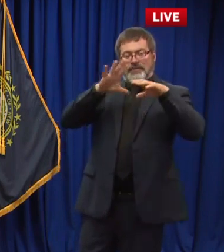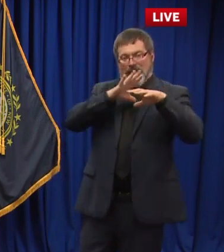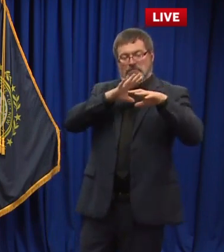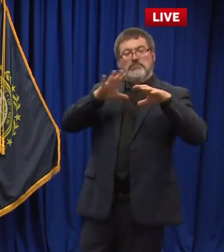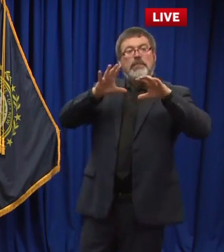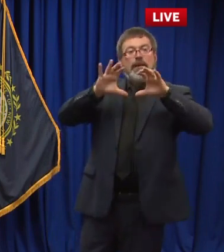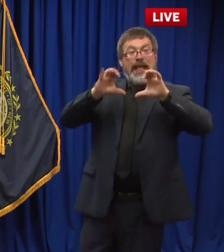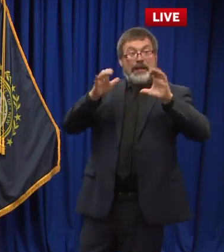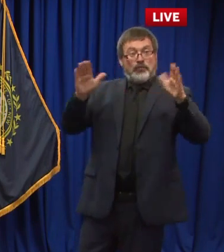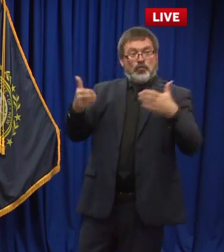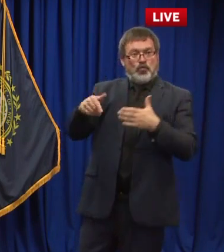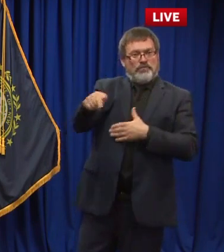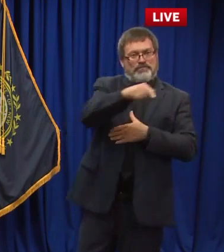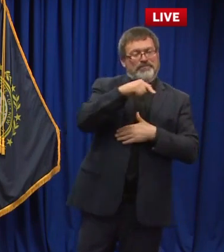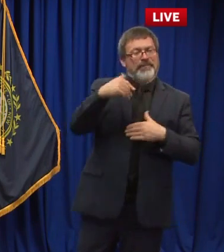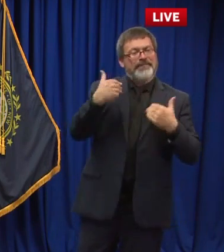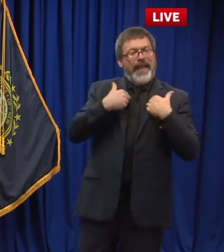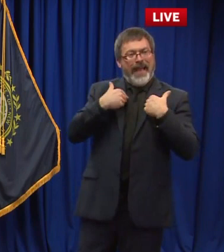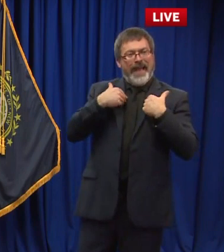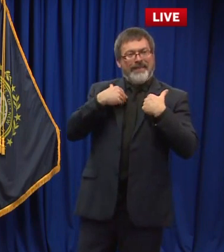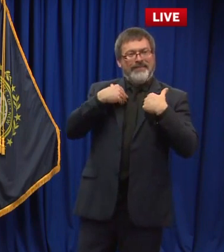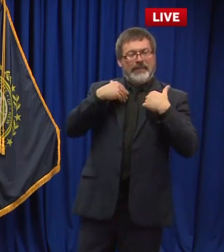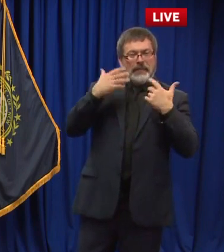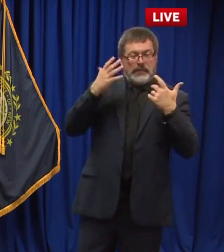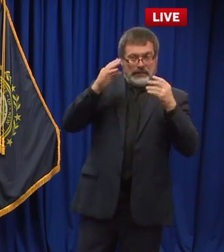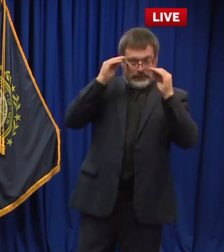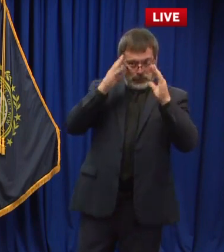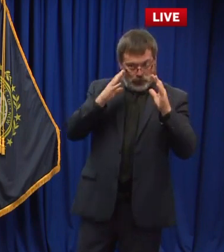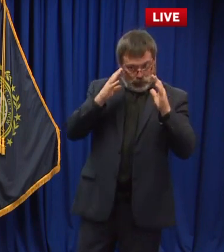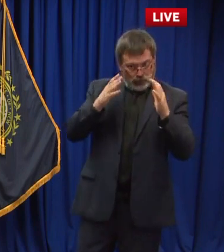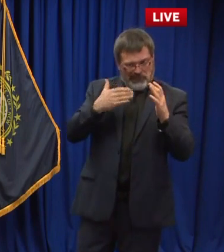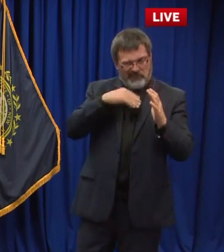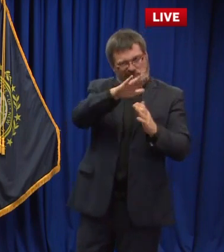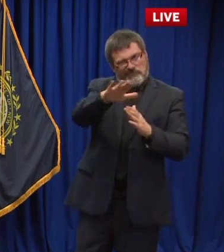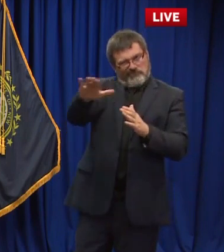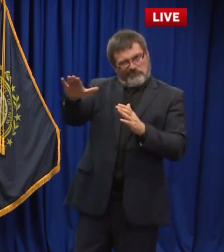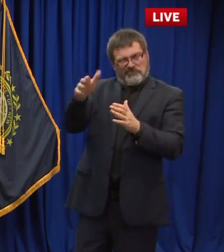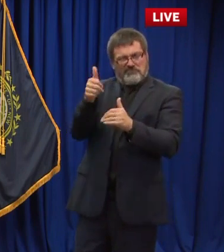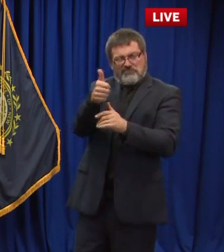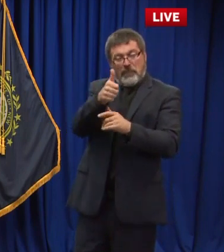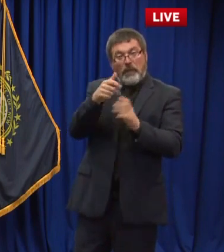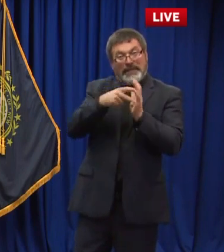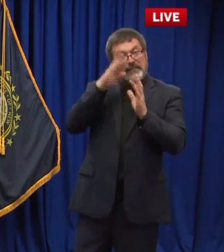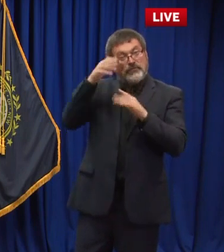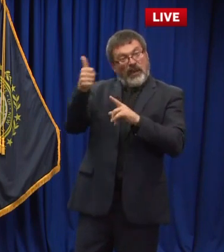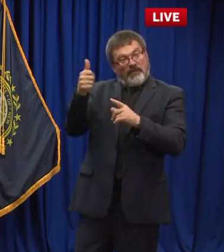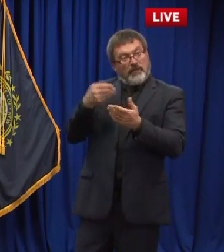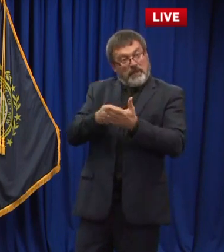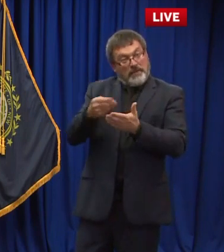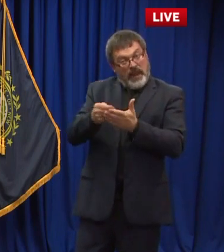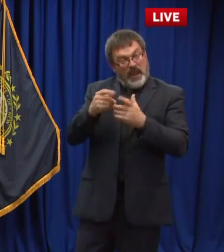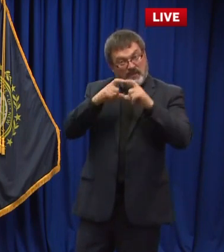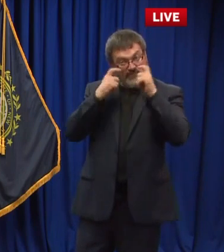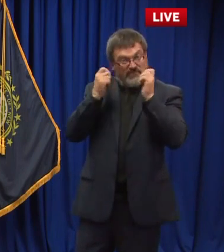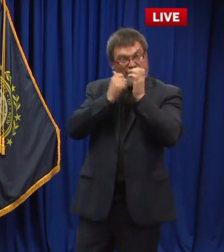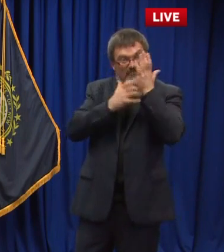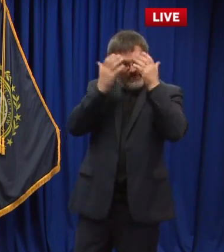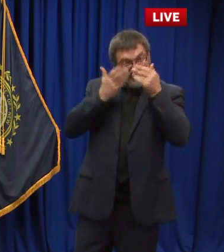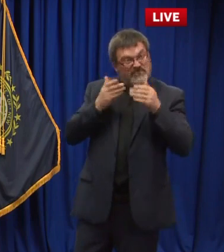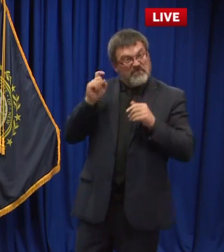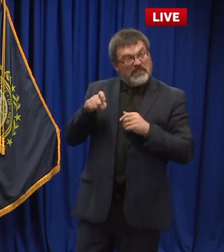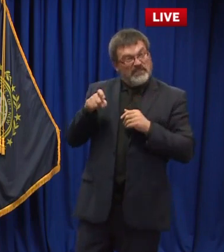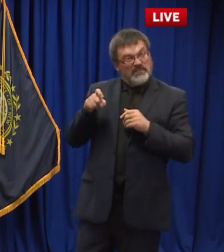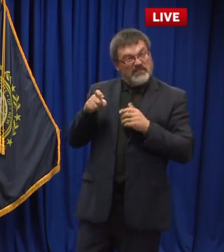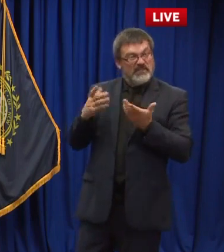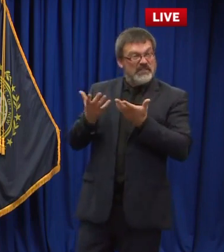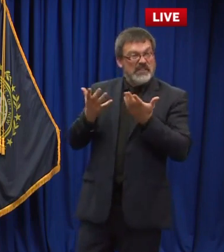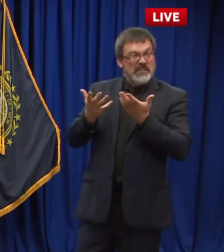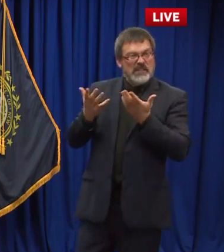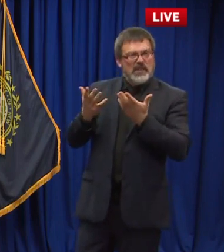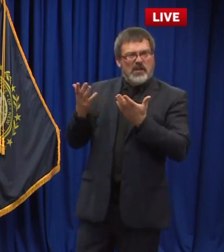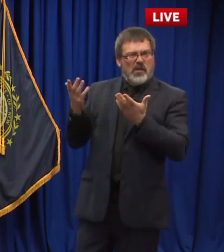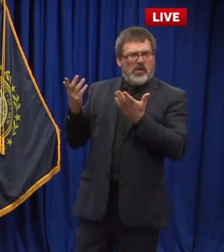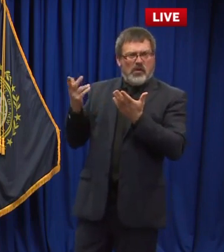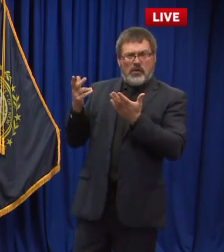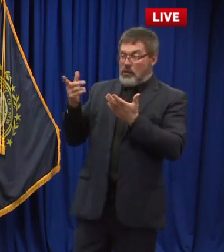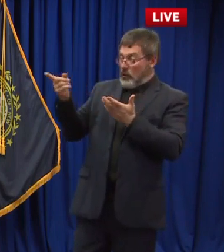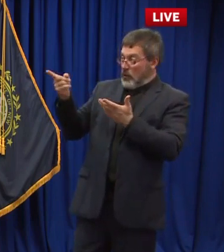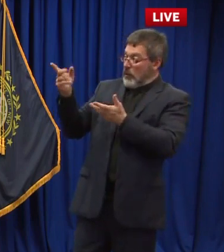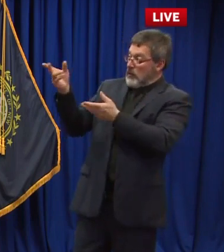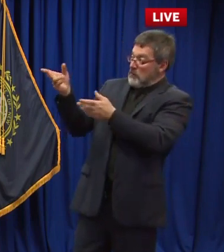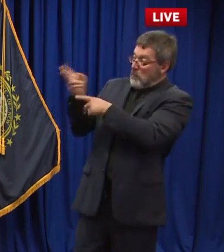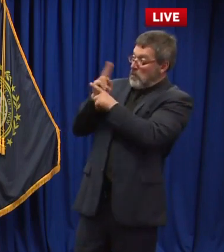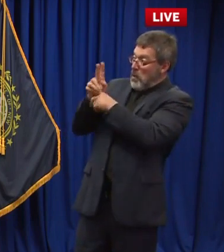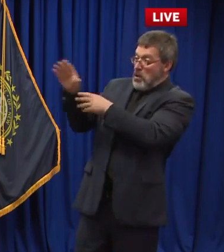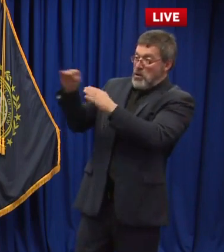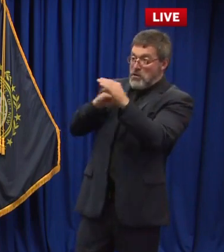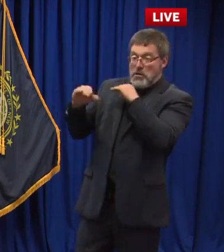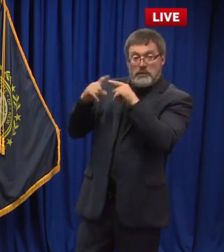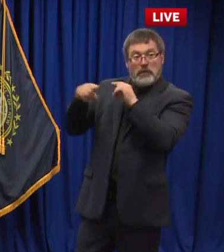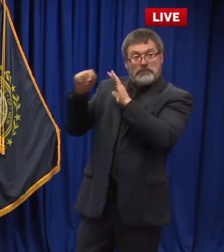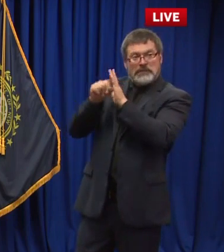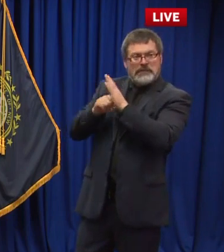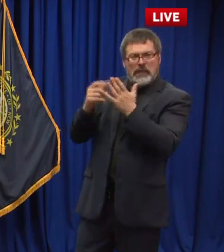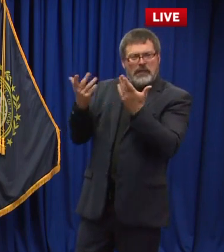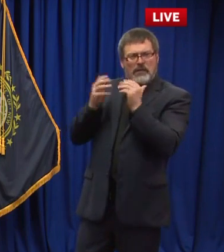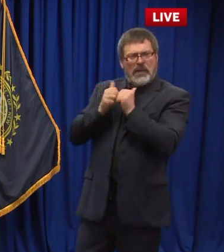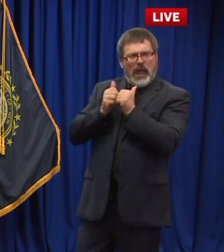WE KNOW A LOT OF TEACHERS ALREADY HAVE TO BUY SUPPLIES FOR THE CLASSROOM TO BE AGREE IT IS NOT FAIR THEY WOULD HAVE TO BUY THEIR OWN PPE?